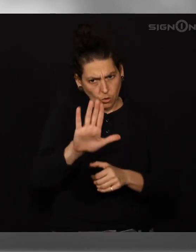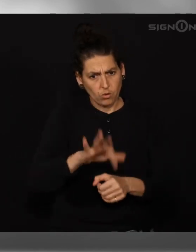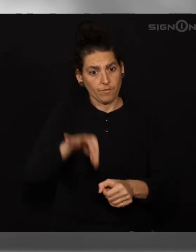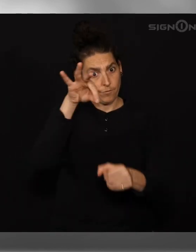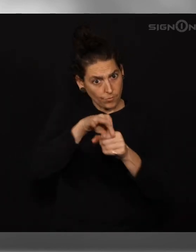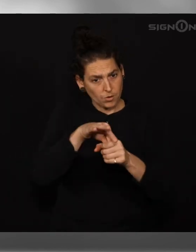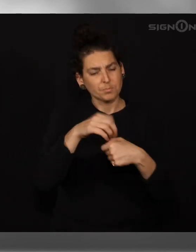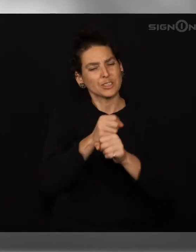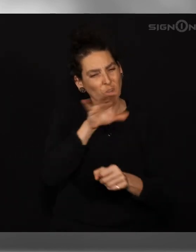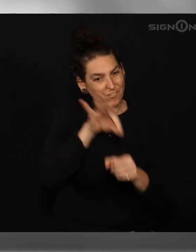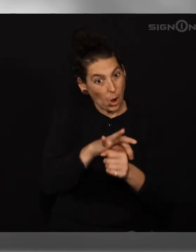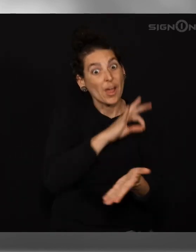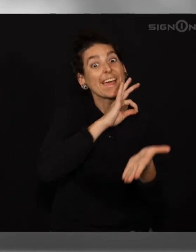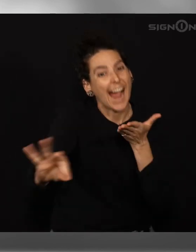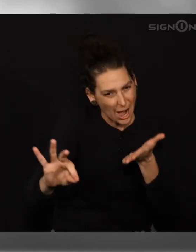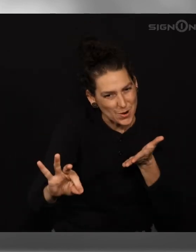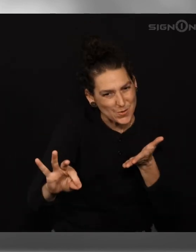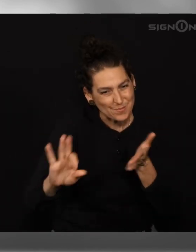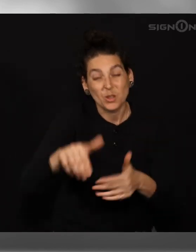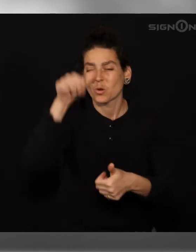Remember your vote your voice.